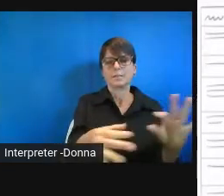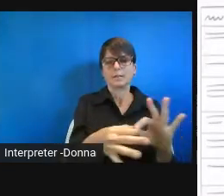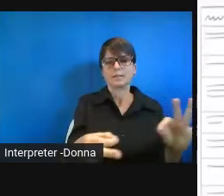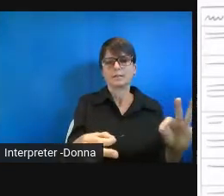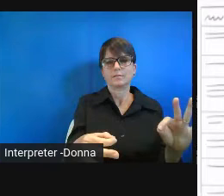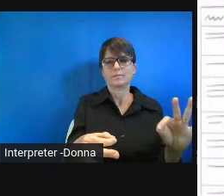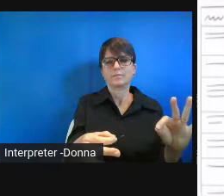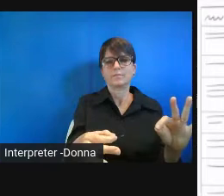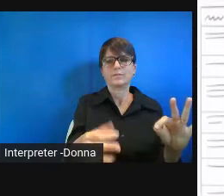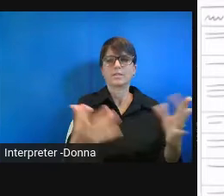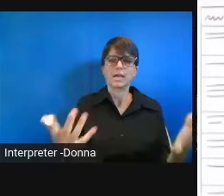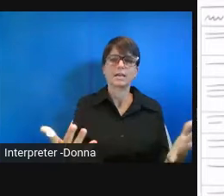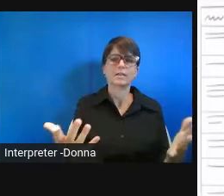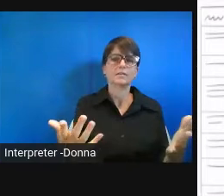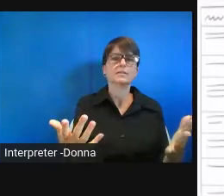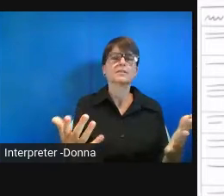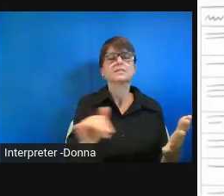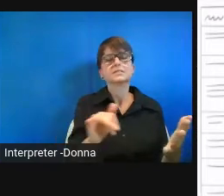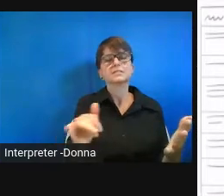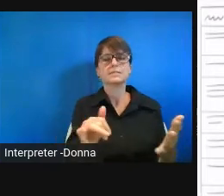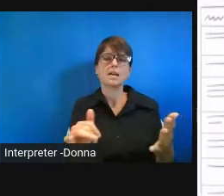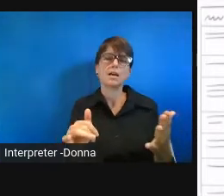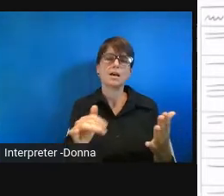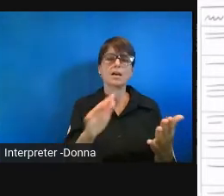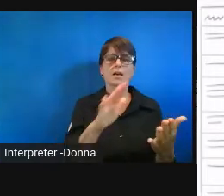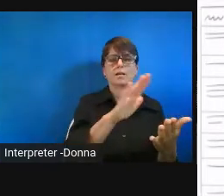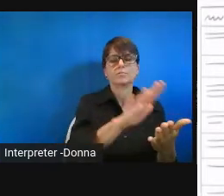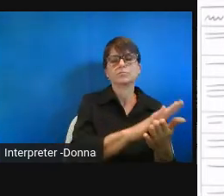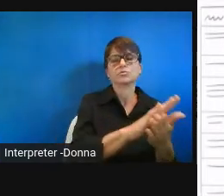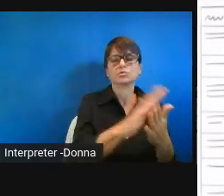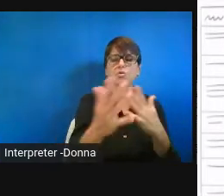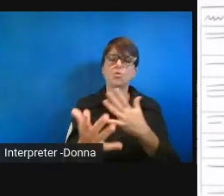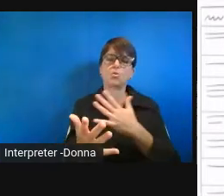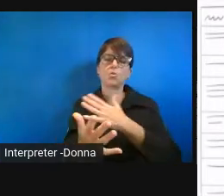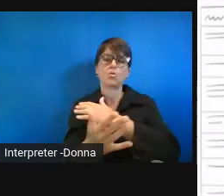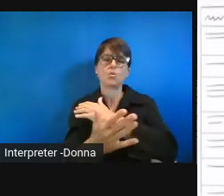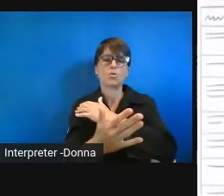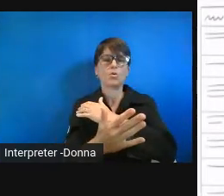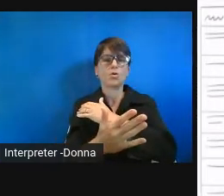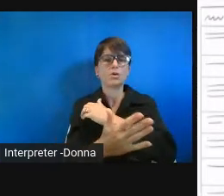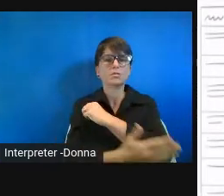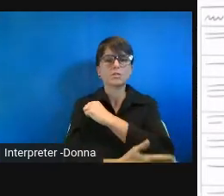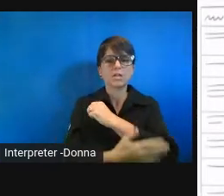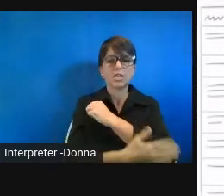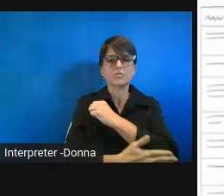in countries that implement the [unintelligible 02:37] web accessibility directed.